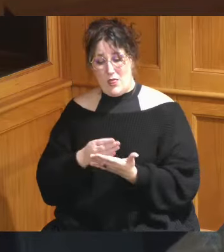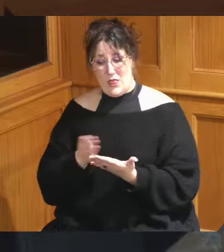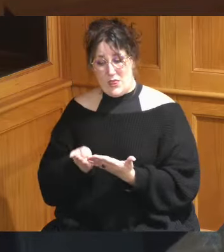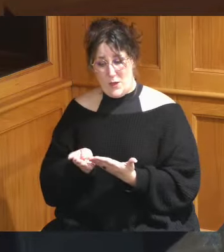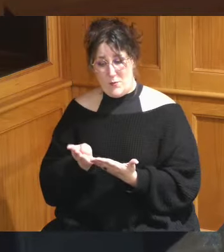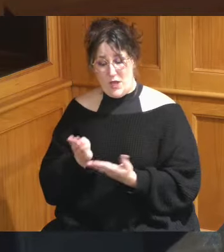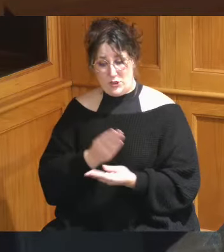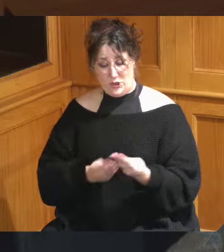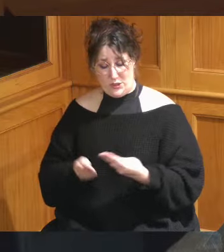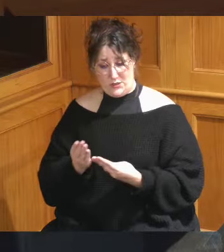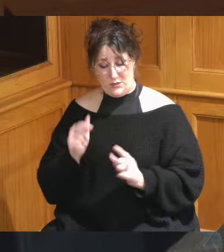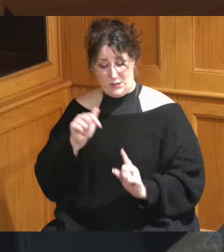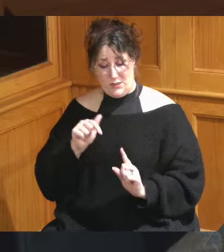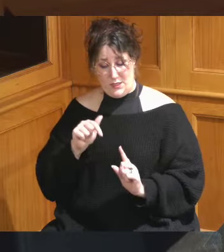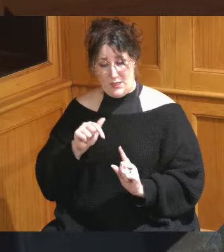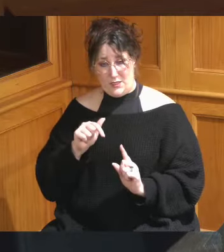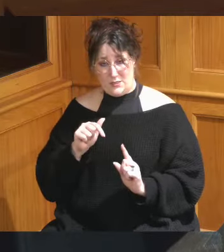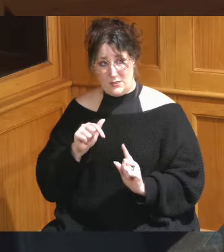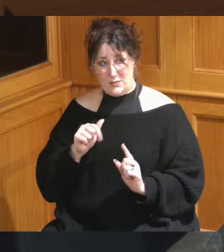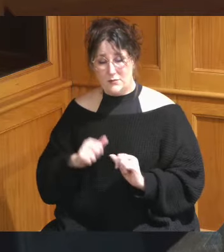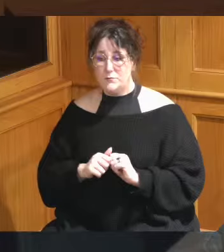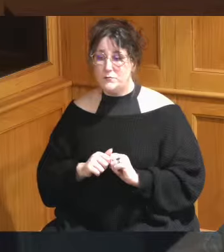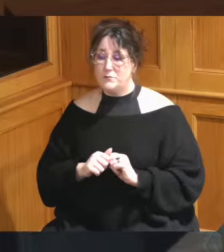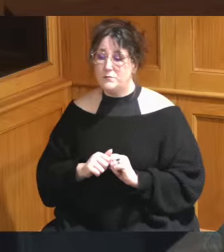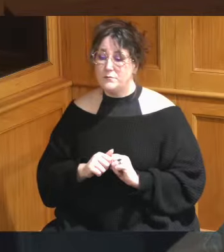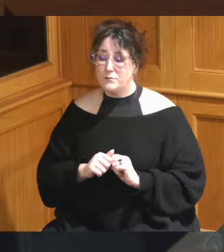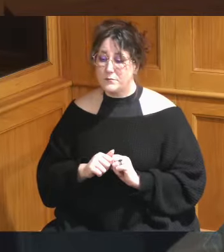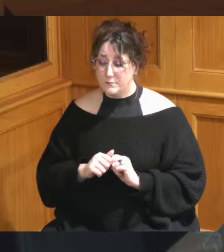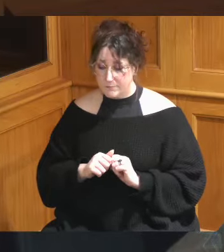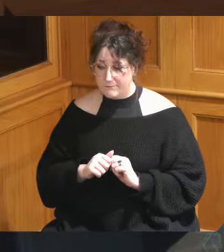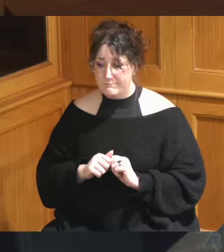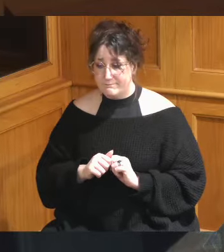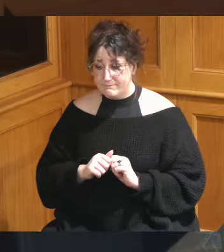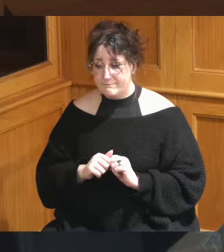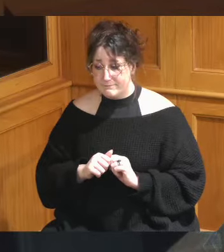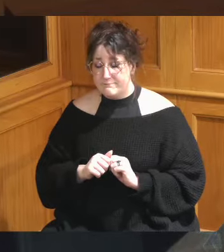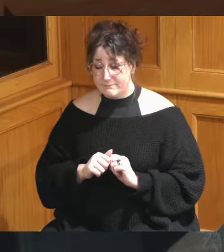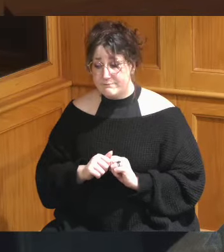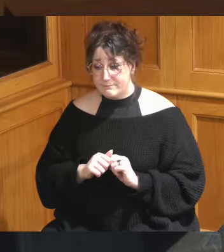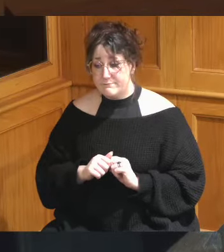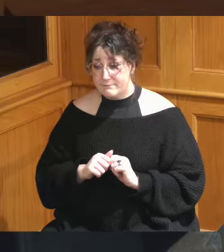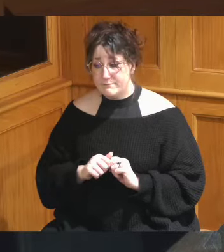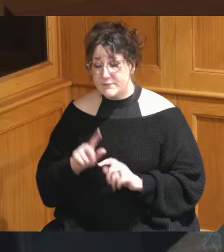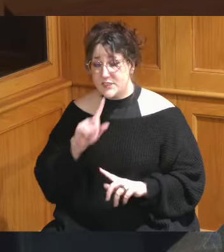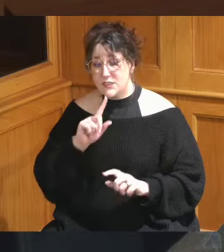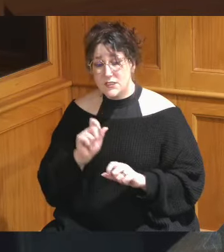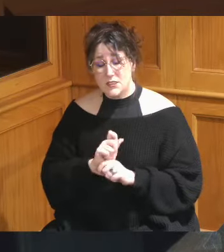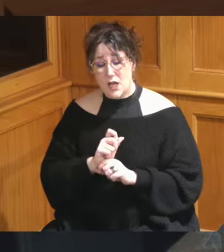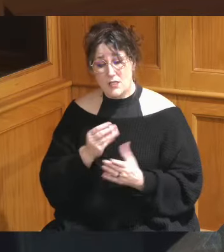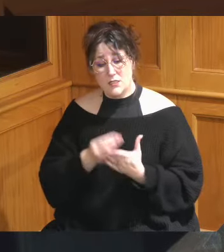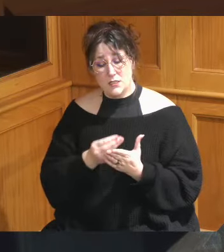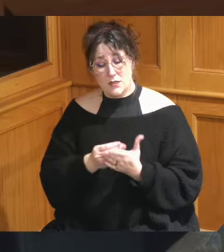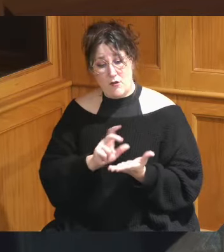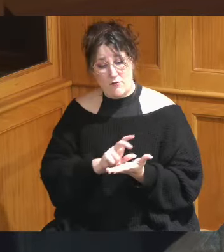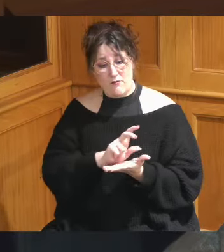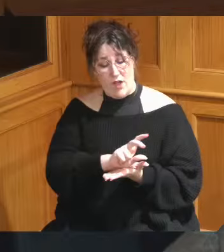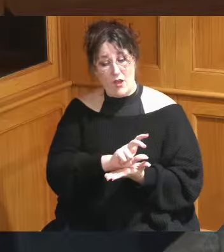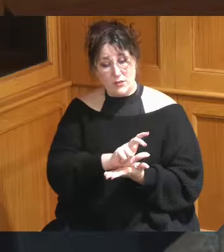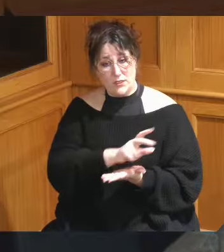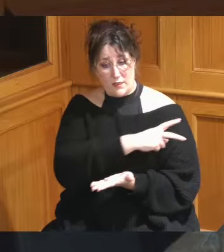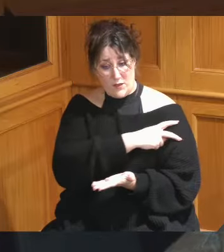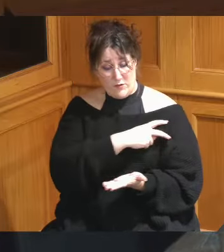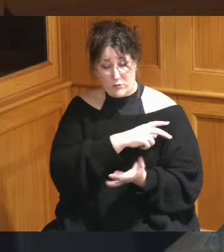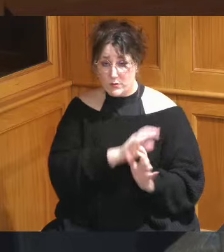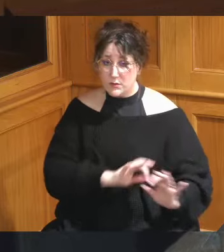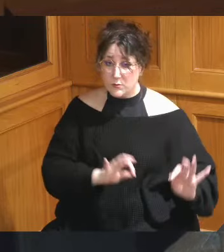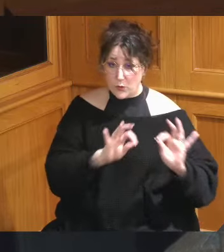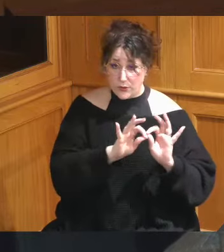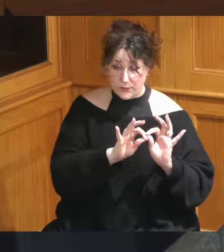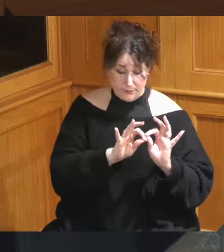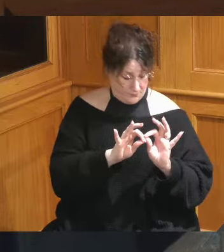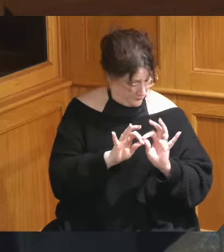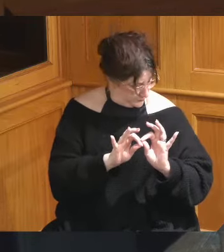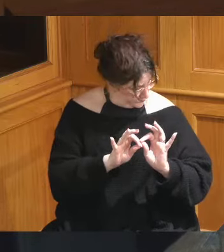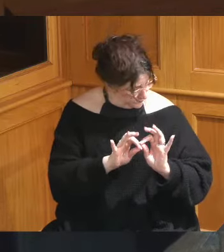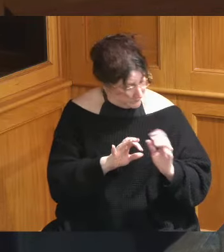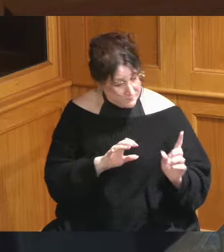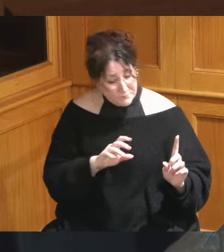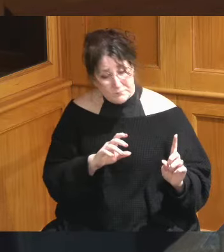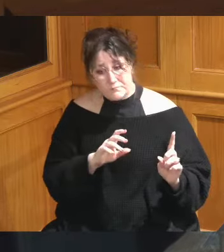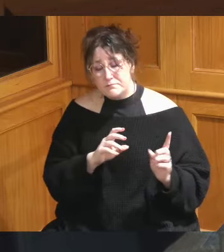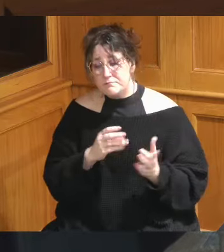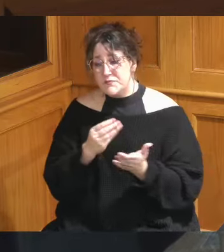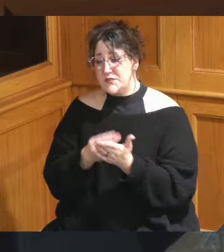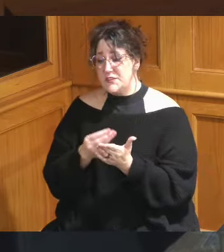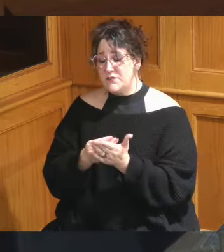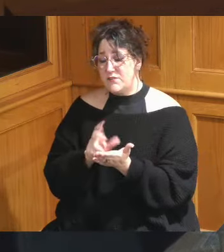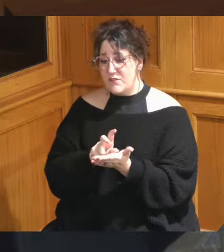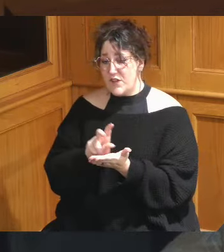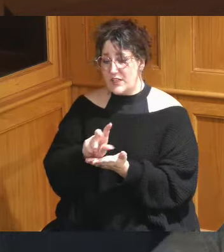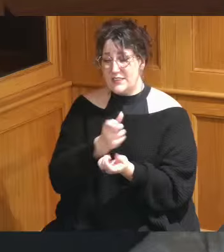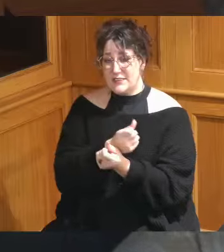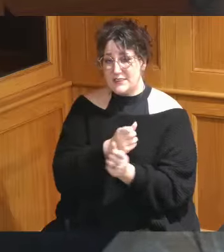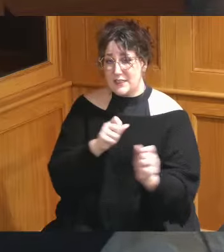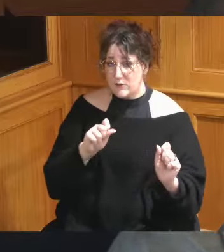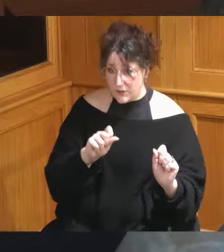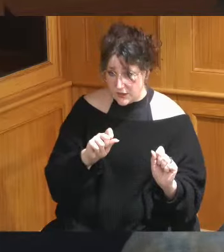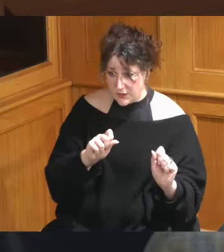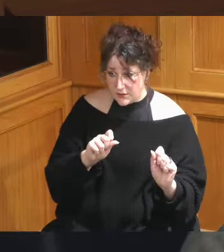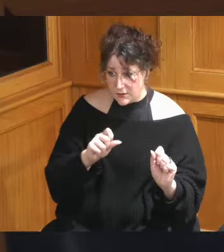of the budget, does fund our veterans, which is super important. It funds safety. We increase our